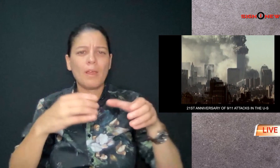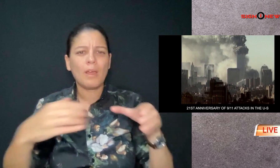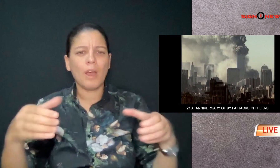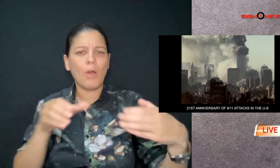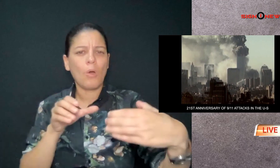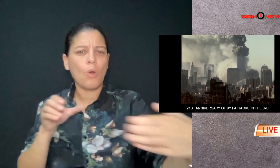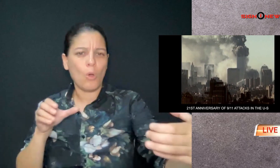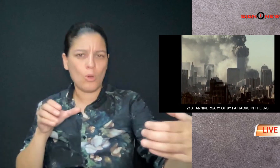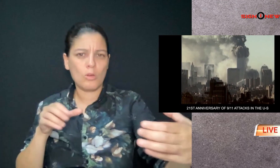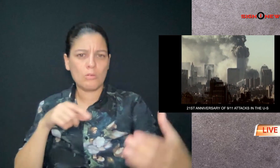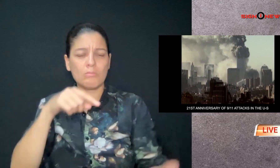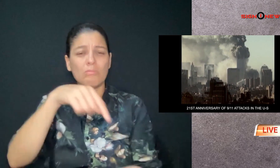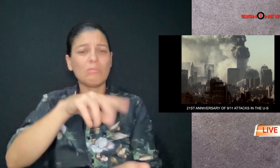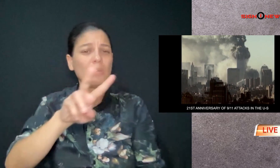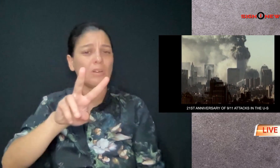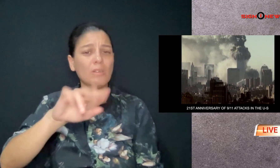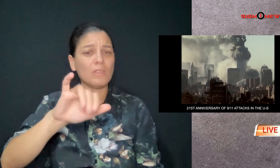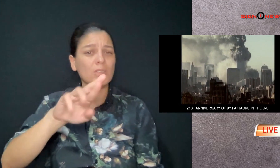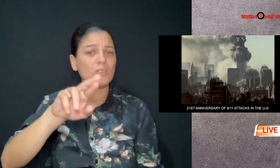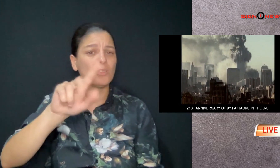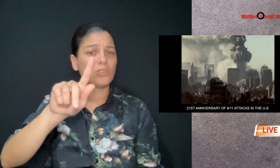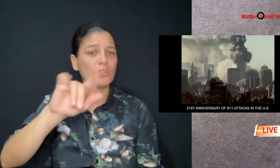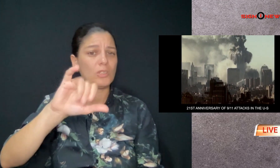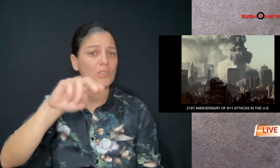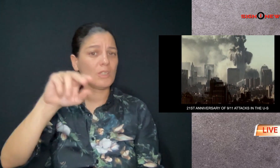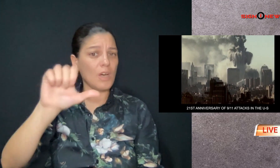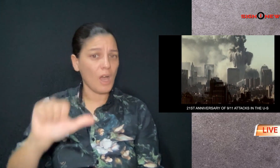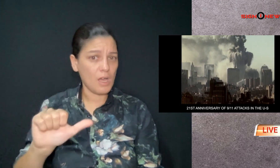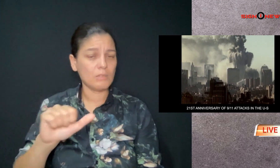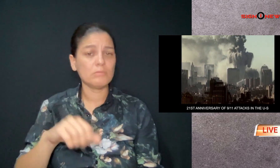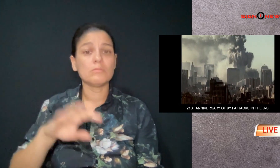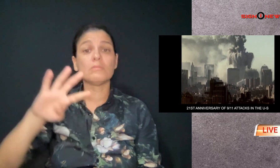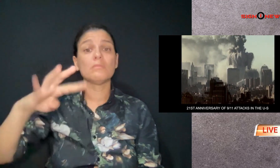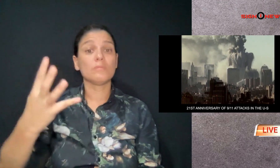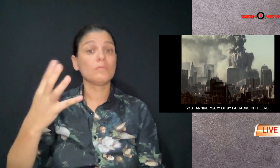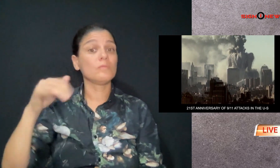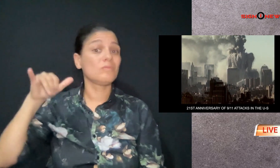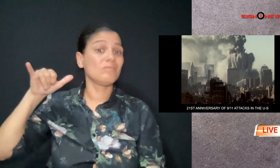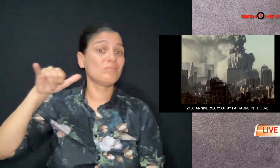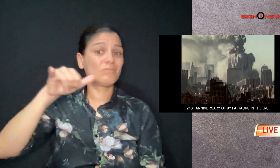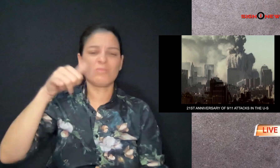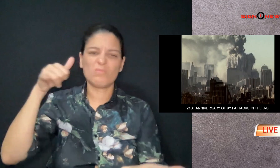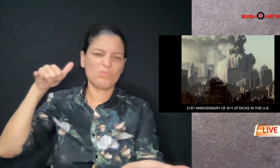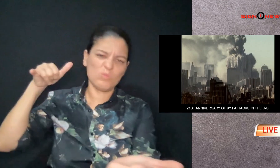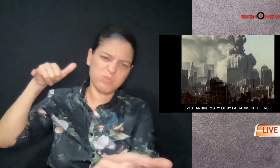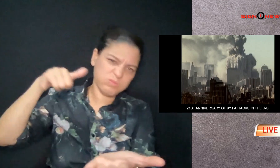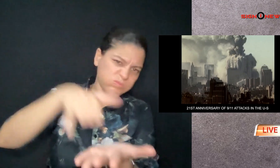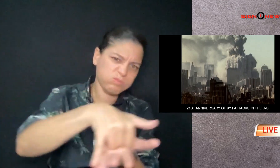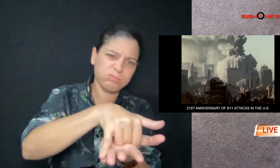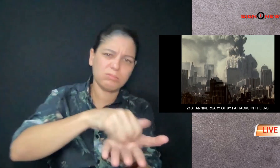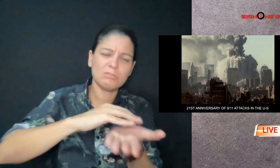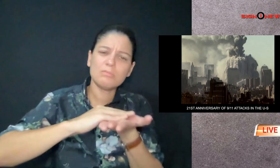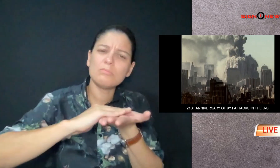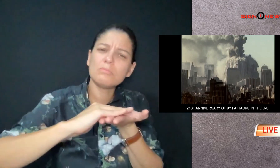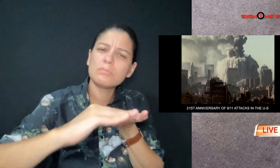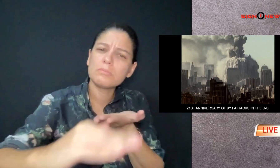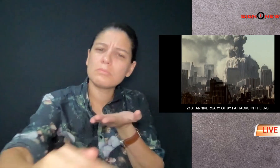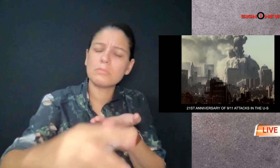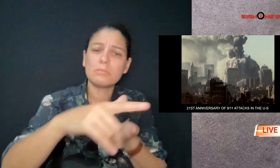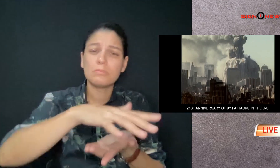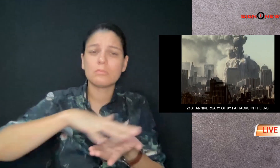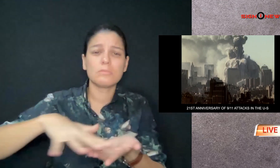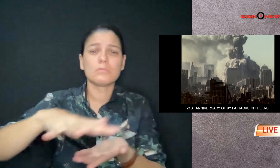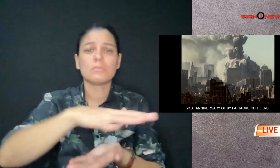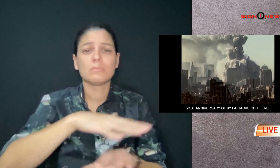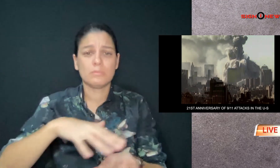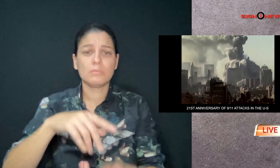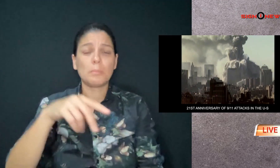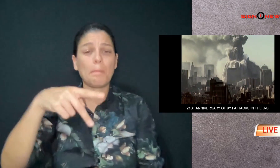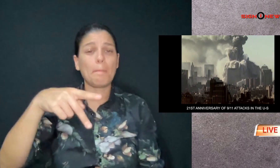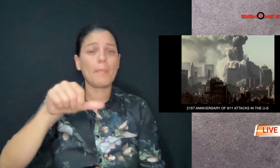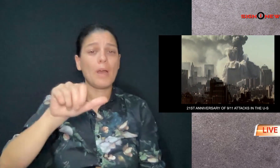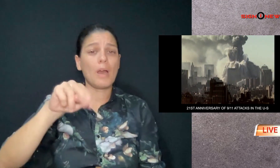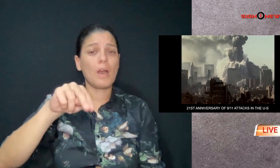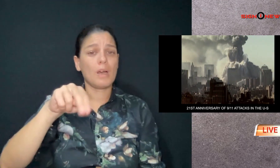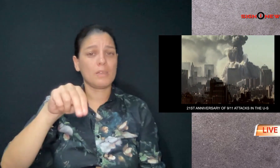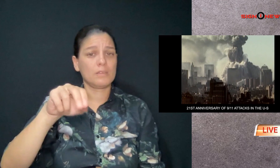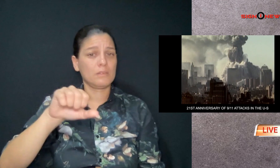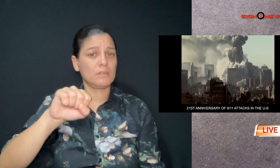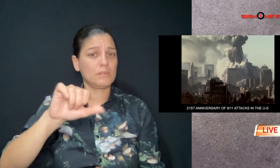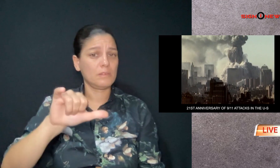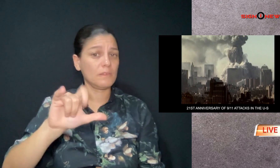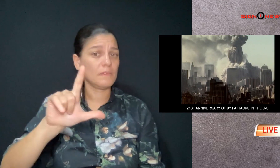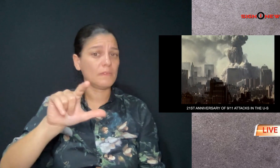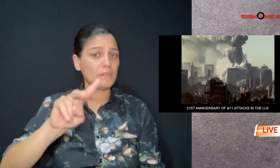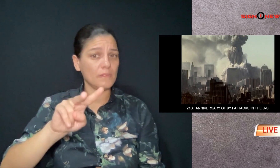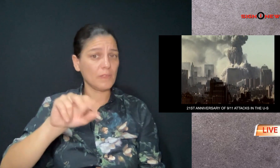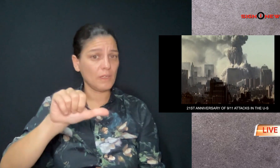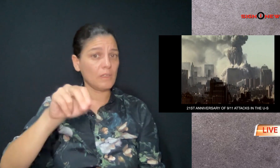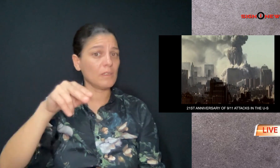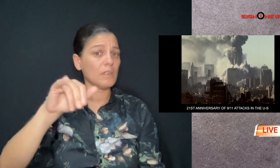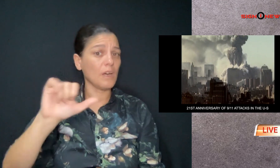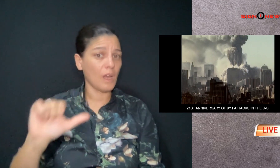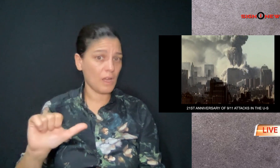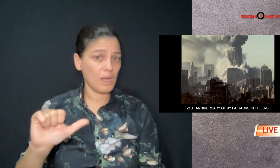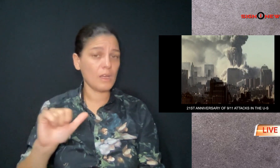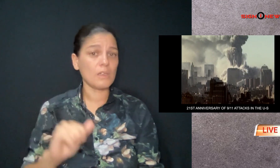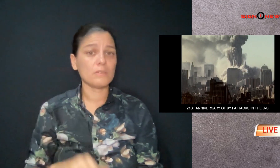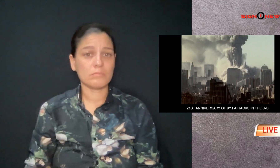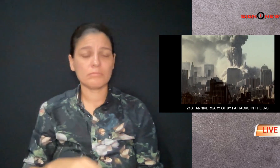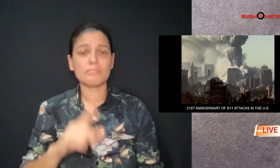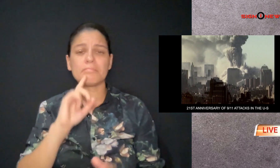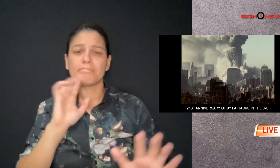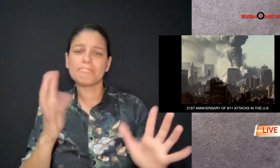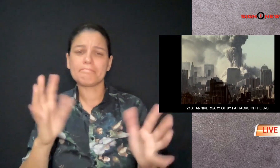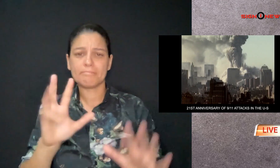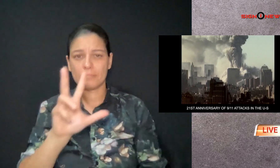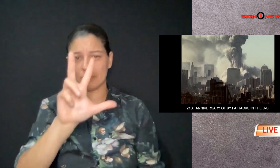third plane hit the Pentagon in Virginia and the fourth plane crashed into a field in Pennsylvania